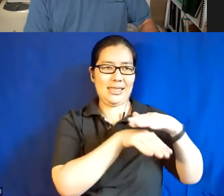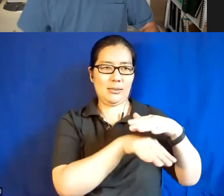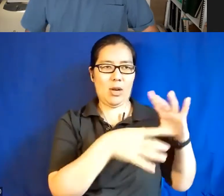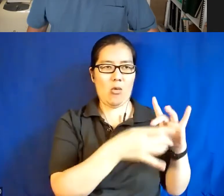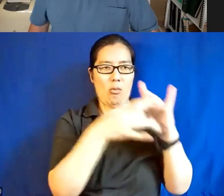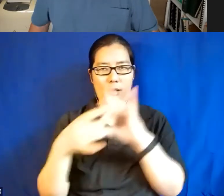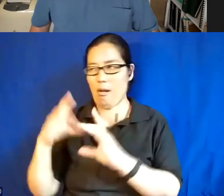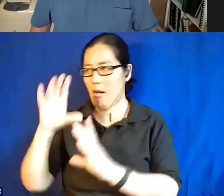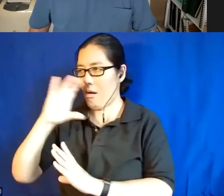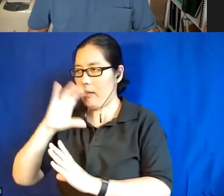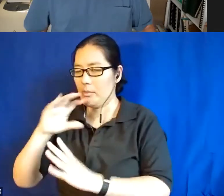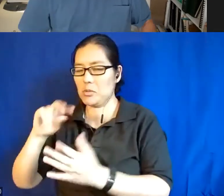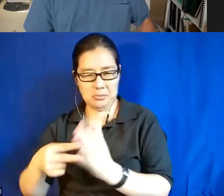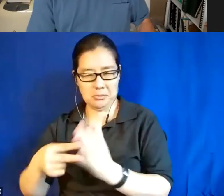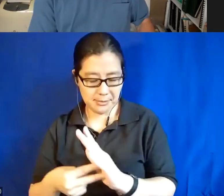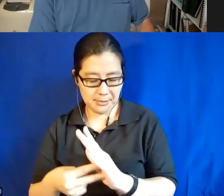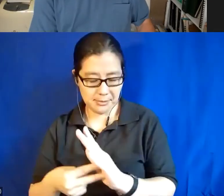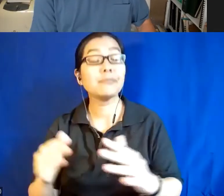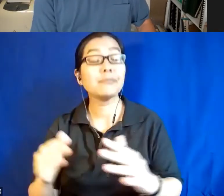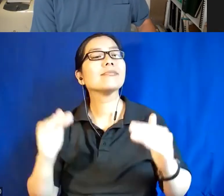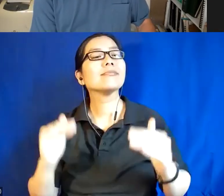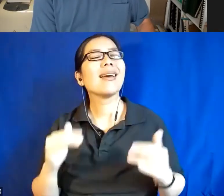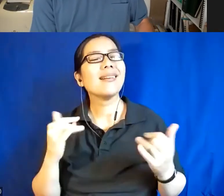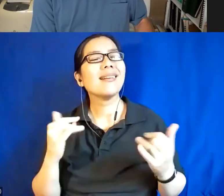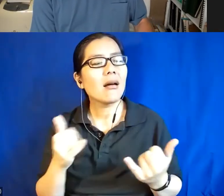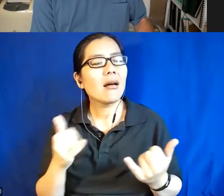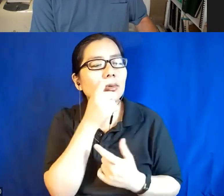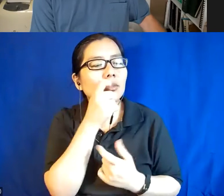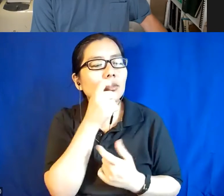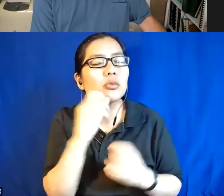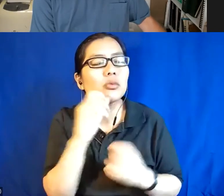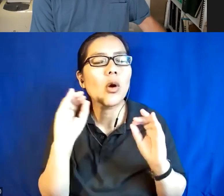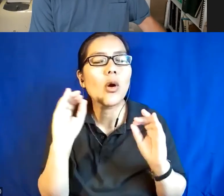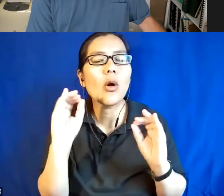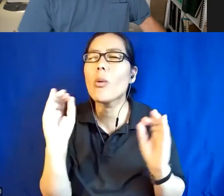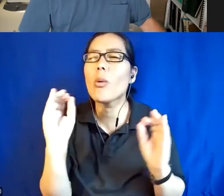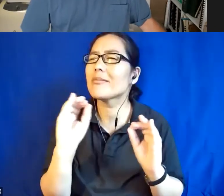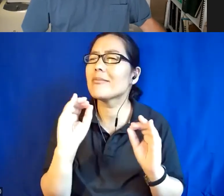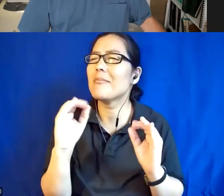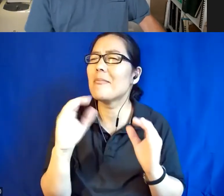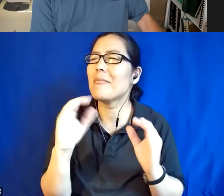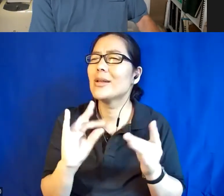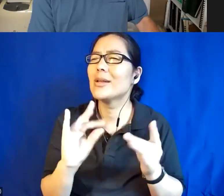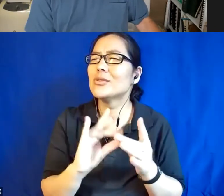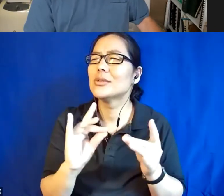interested -- I didn't hear anybody mention, I guess Darren sort of touched on it.